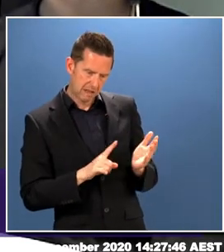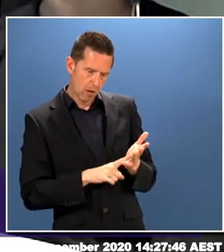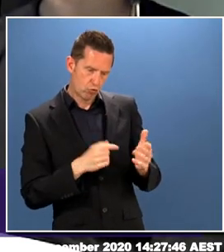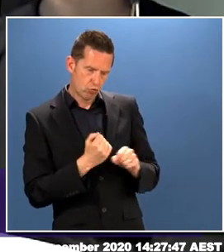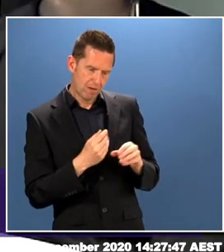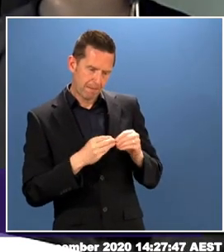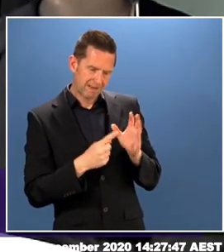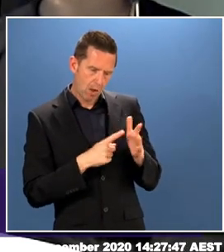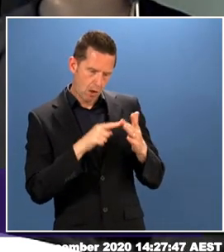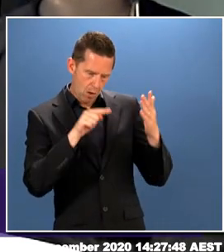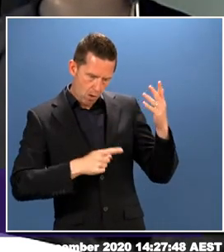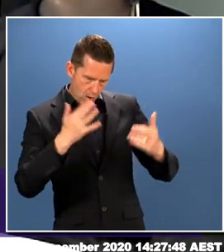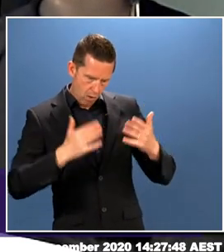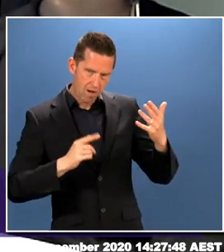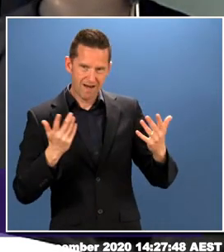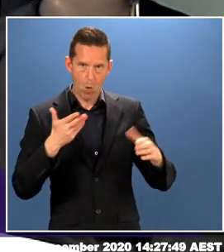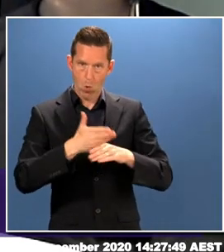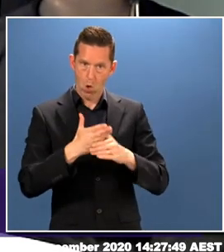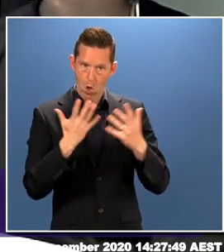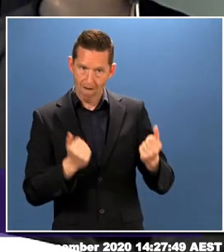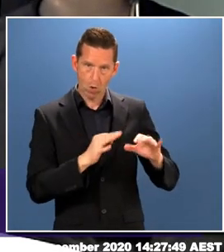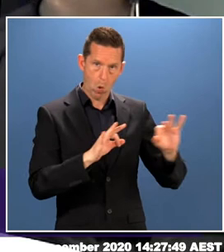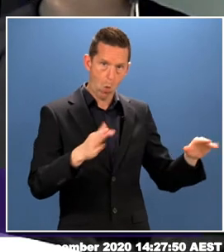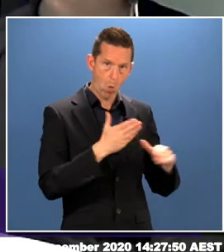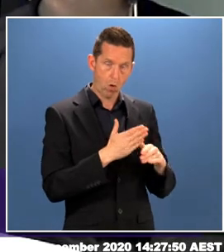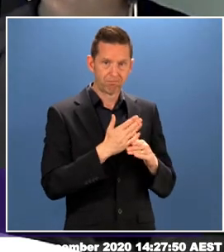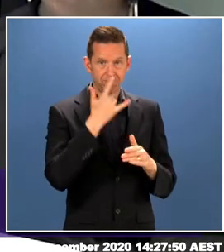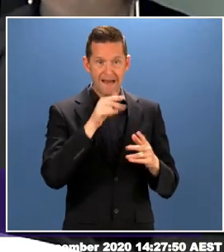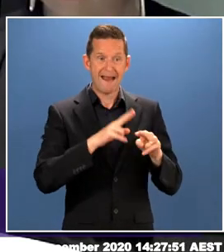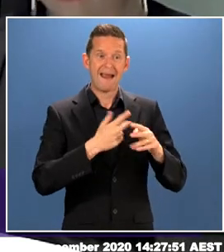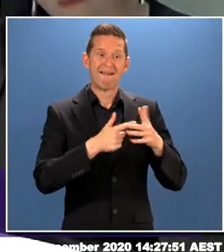unfortunate because that data can actually be used to inform service delivery and planning.